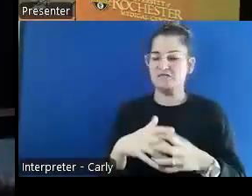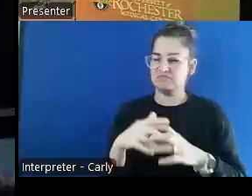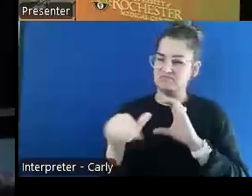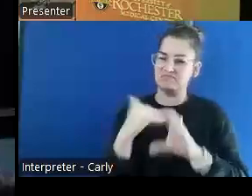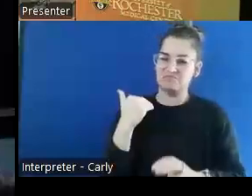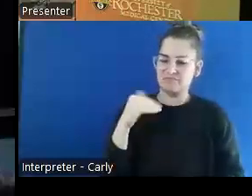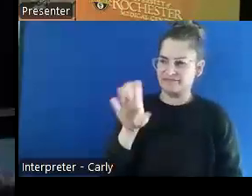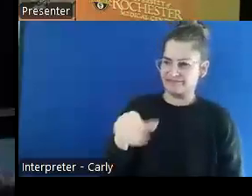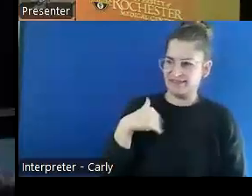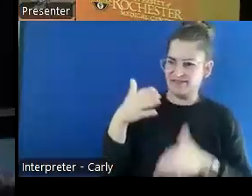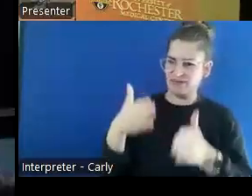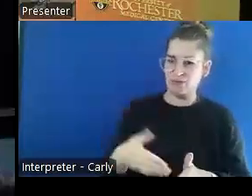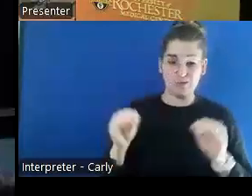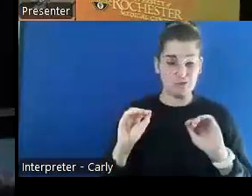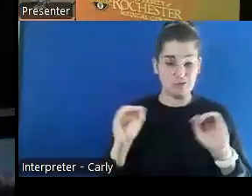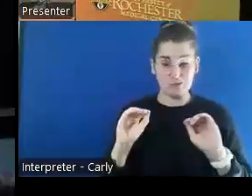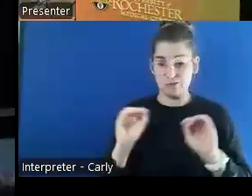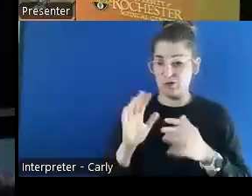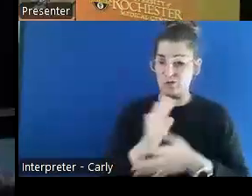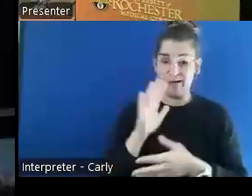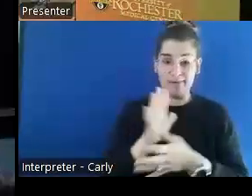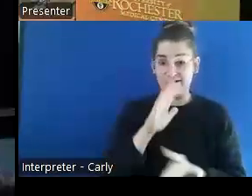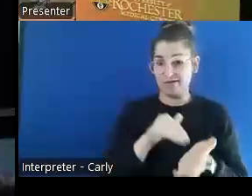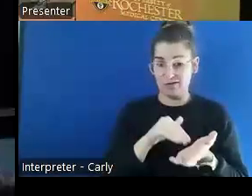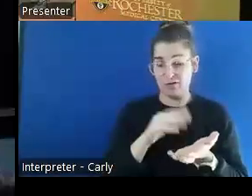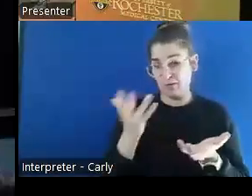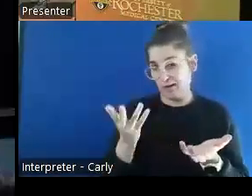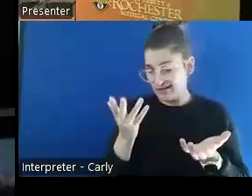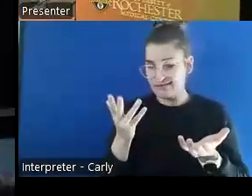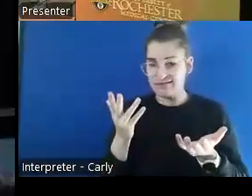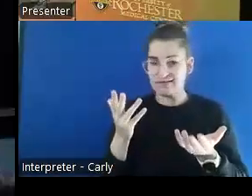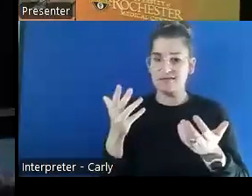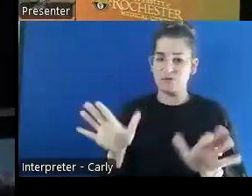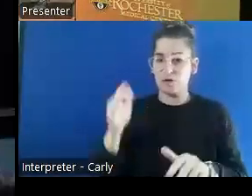a person they don't have a primary care dock but they're linked up with um Dr ready over at strong